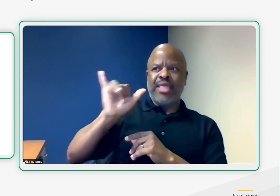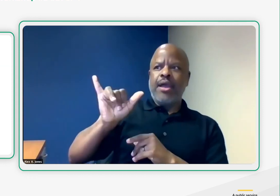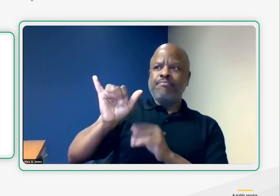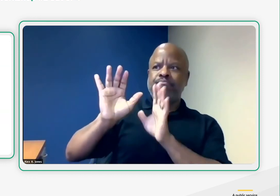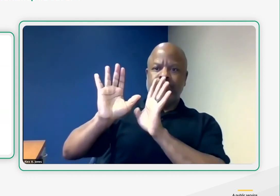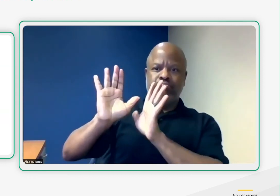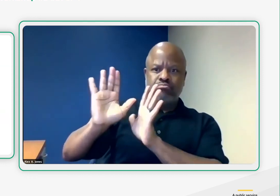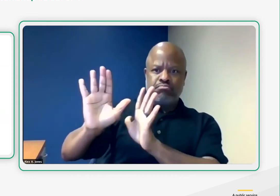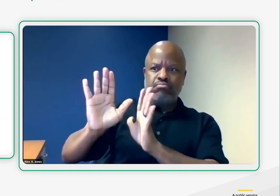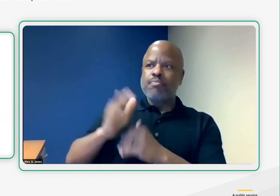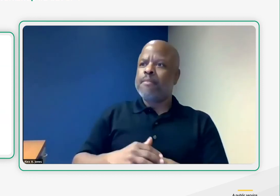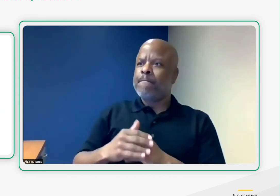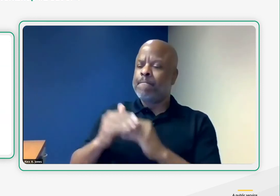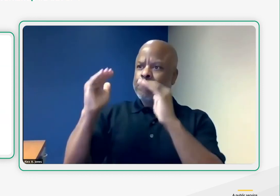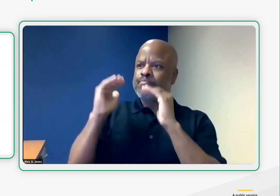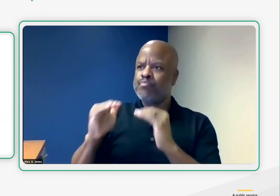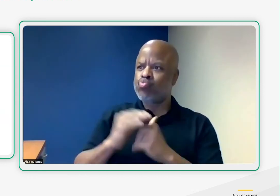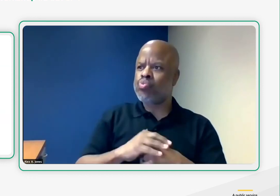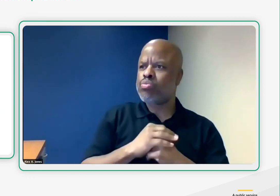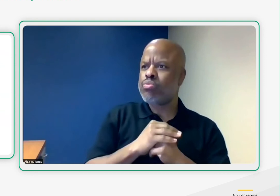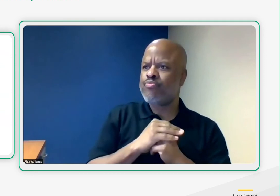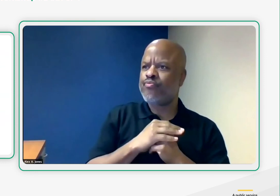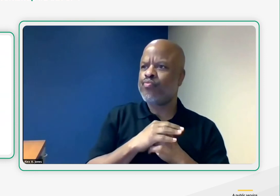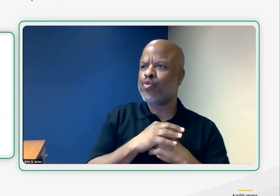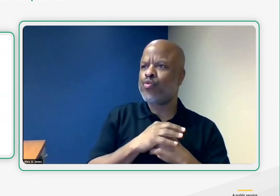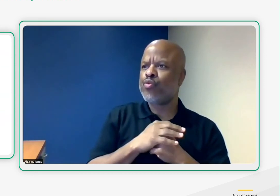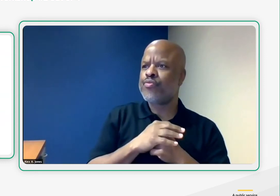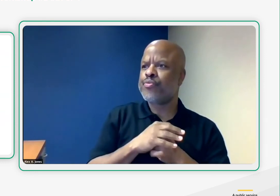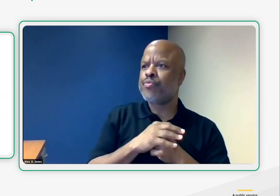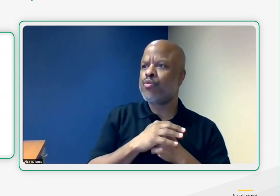best for your state.